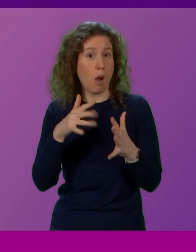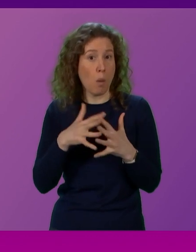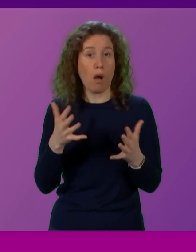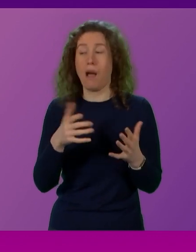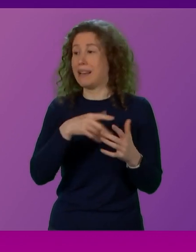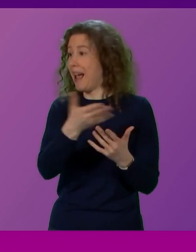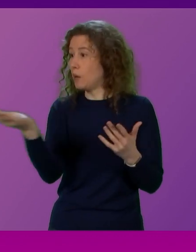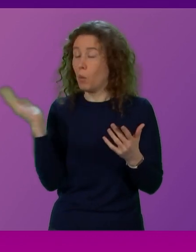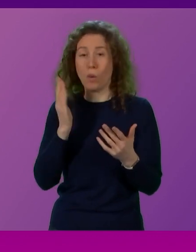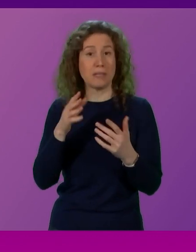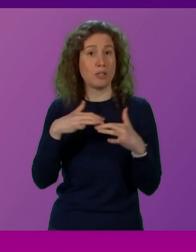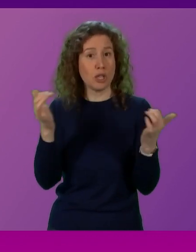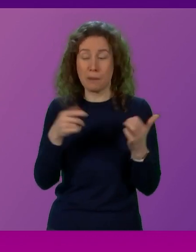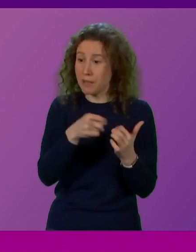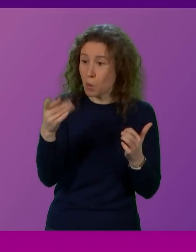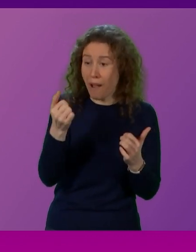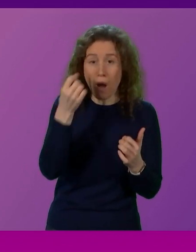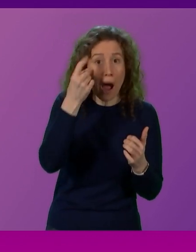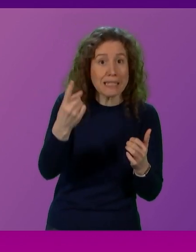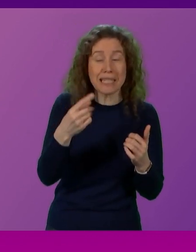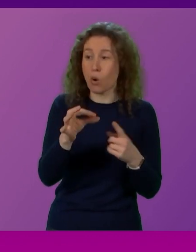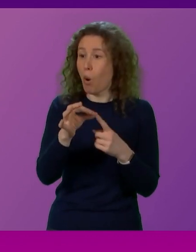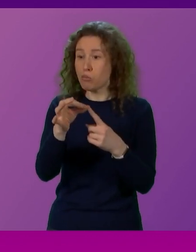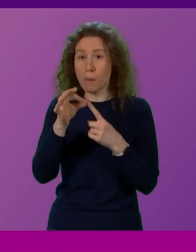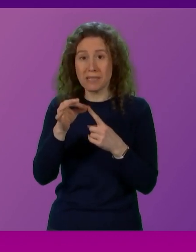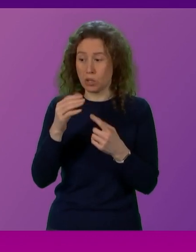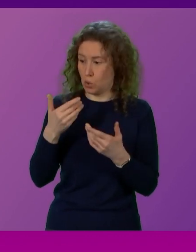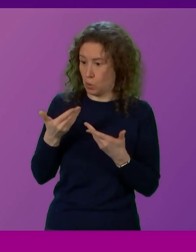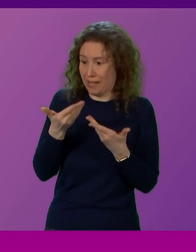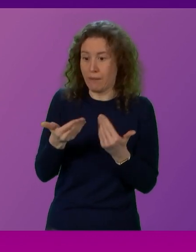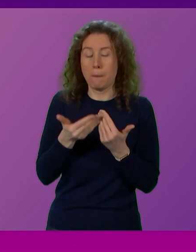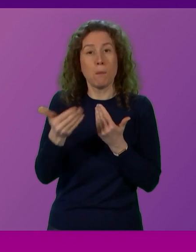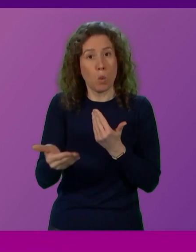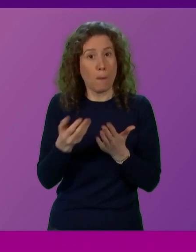as we go through the budget process, they have a proposition to give more money to local